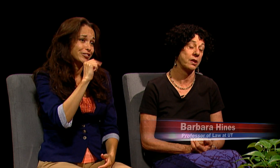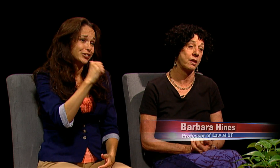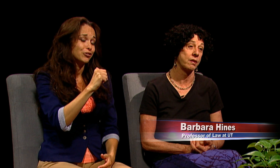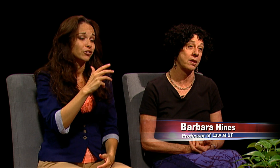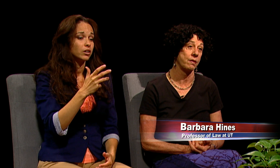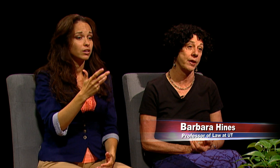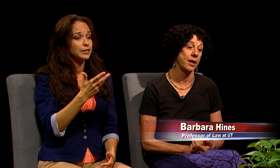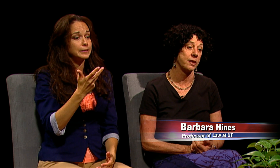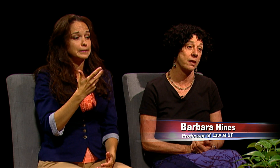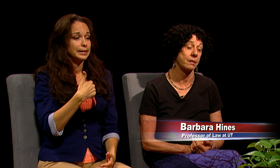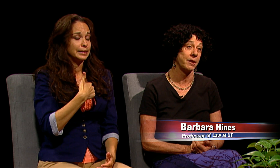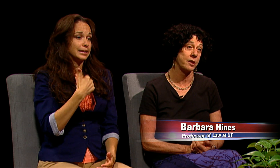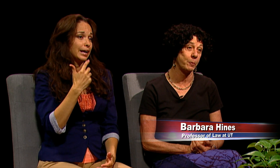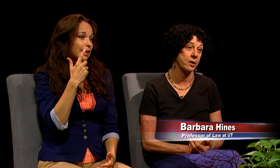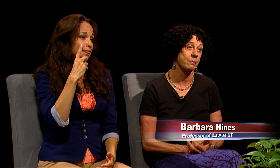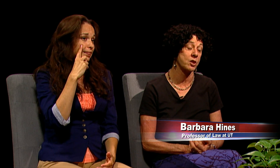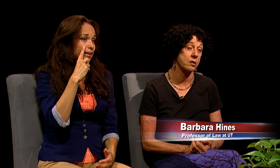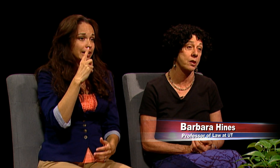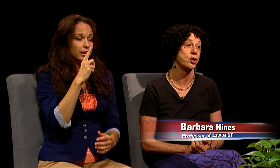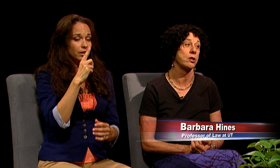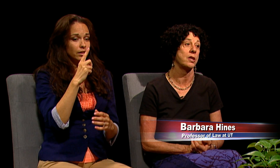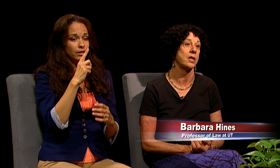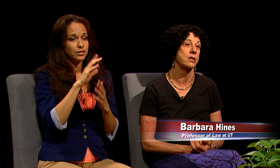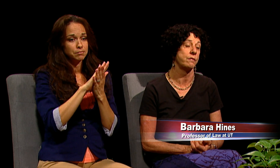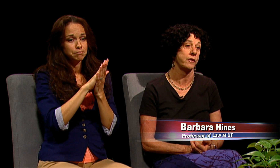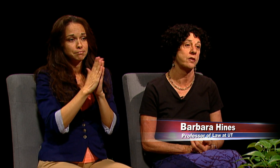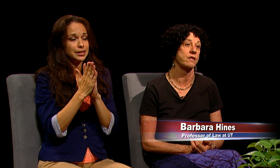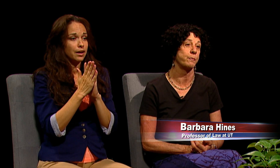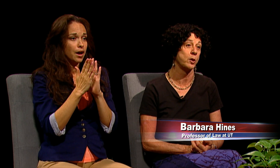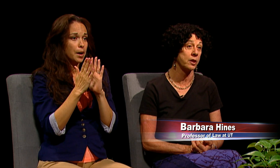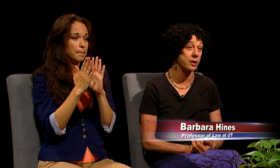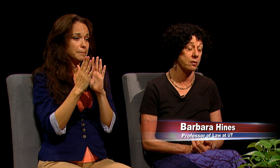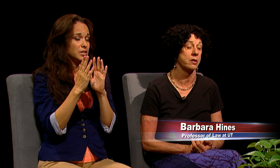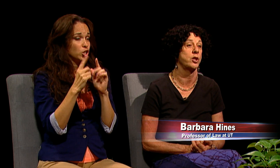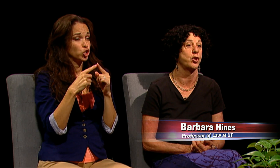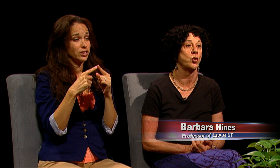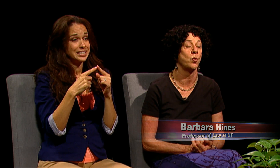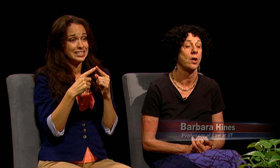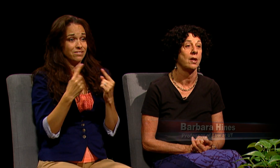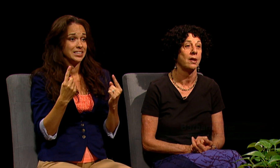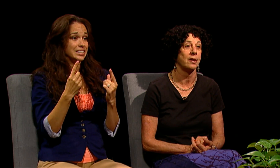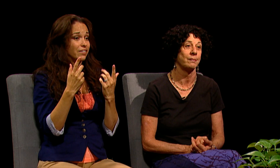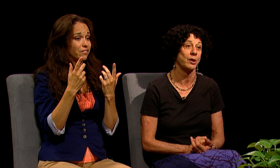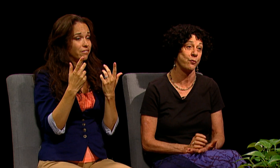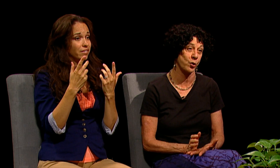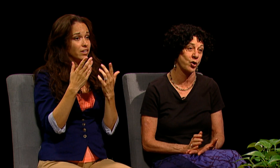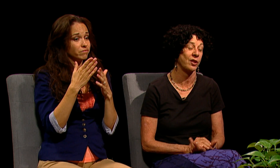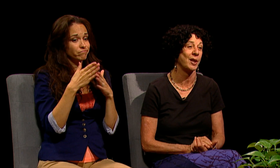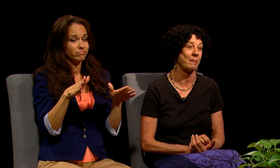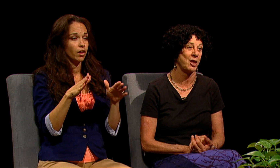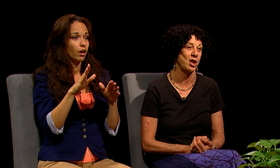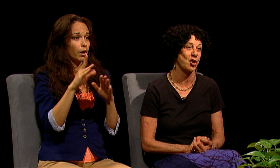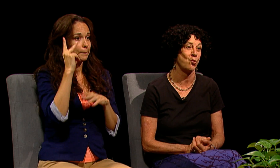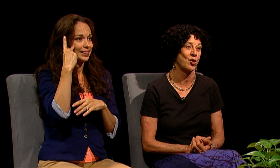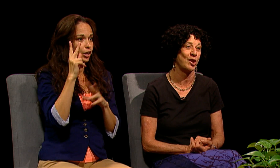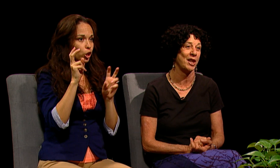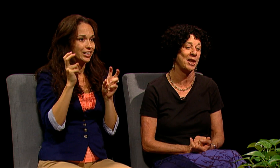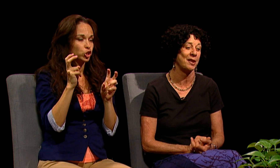AND I THINK THAT IT HAS BECOME SUCH A DIVISIVE POLITICAL ISSUE. UNFORTUNATELY, LIKE MANY ISSUES TODAY